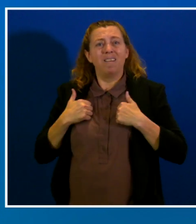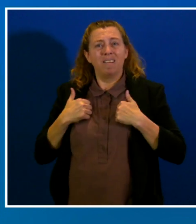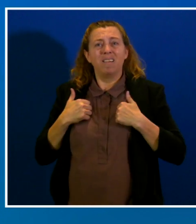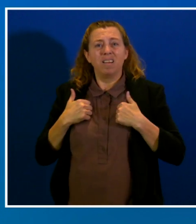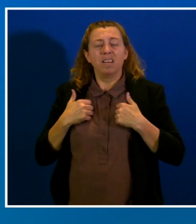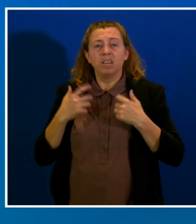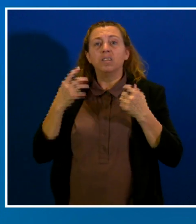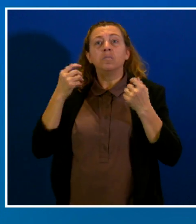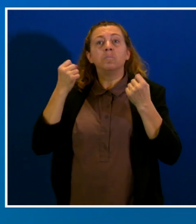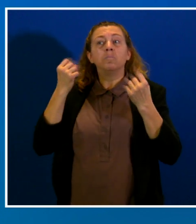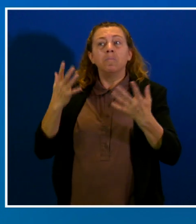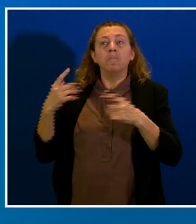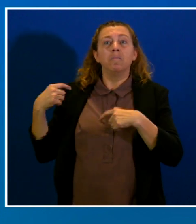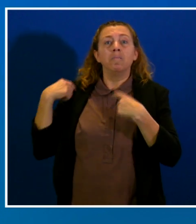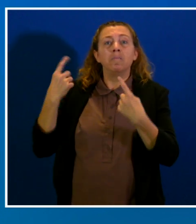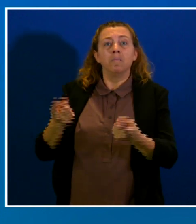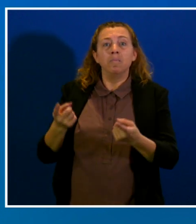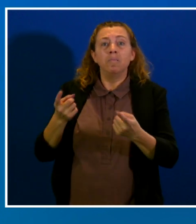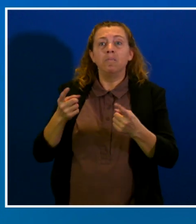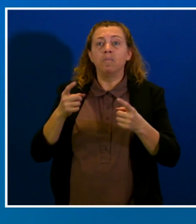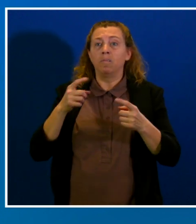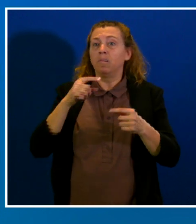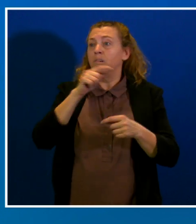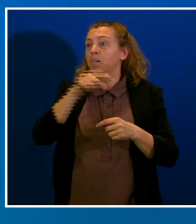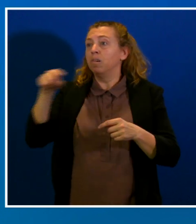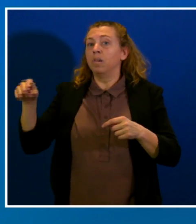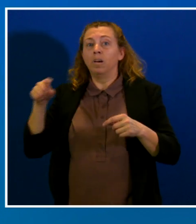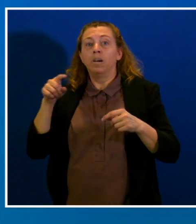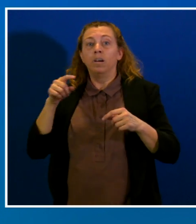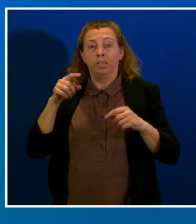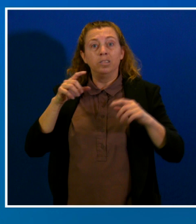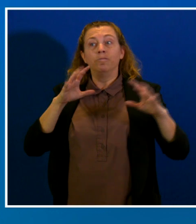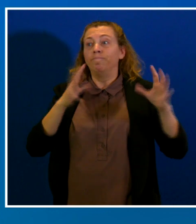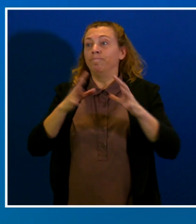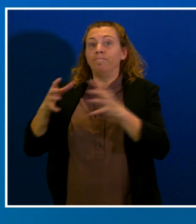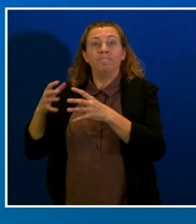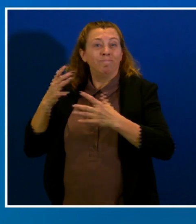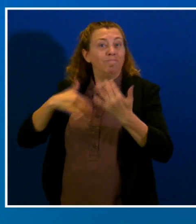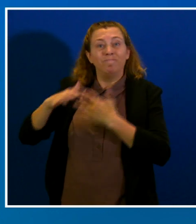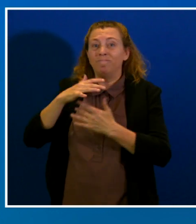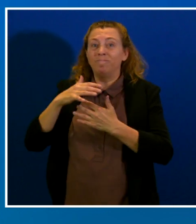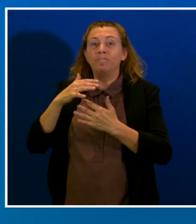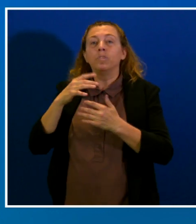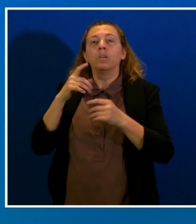Avoid crowds, keep practicing the three W's, wash your hands,